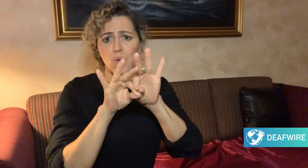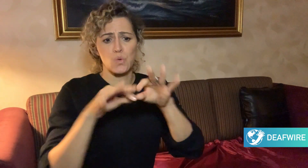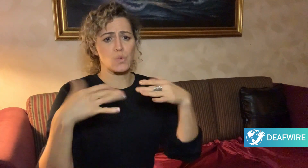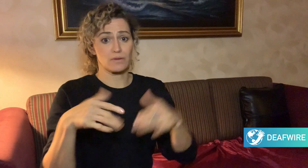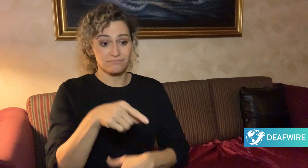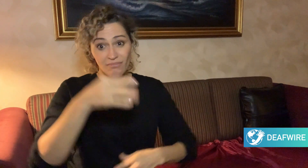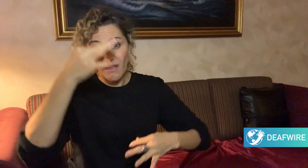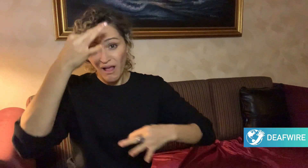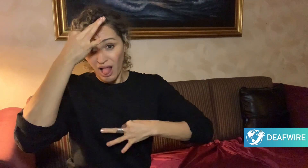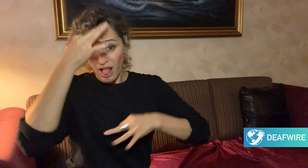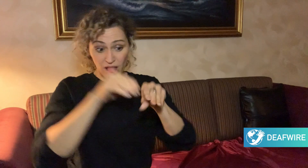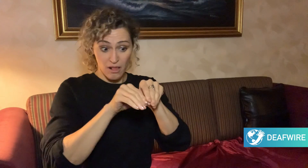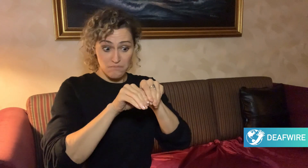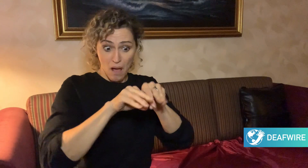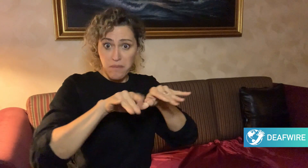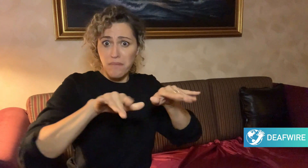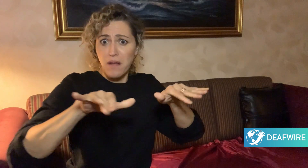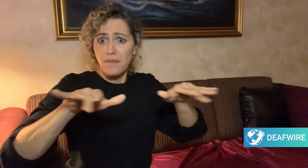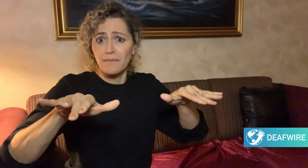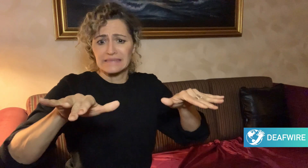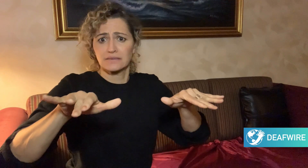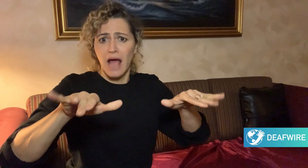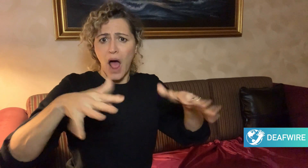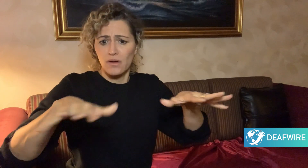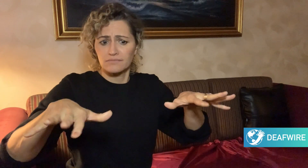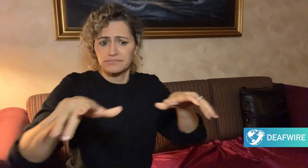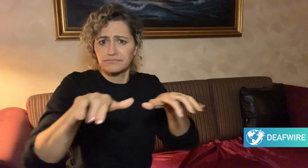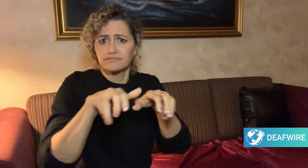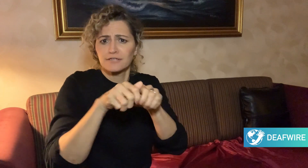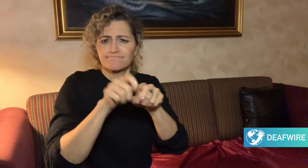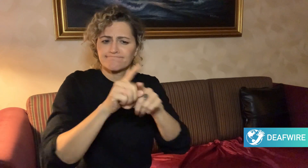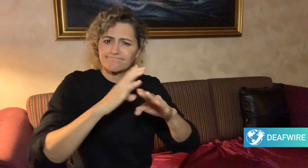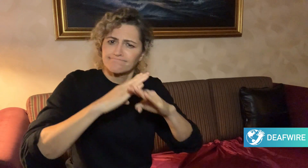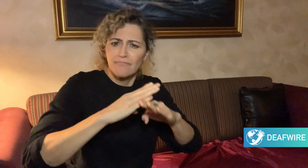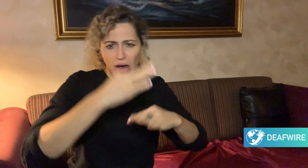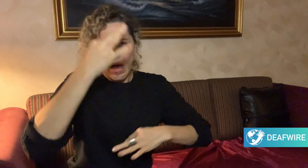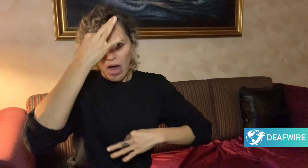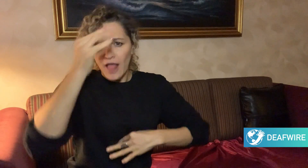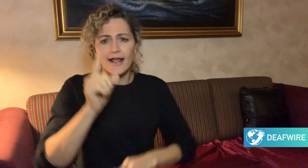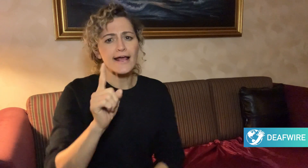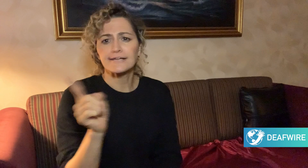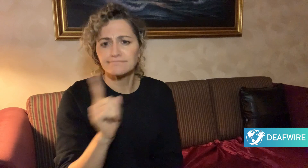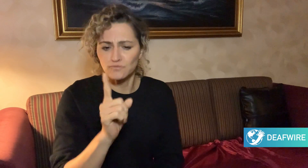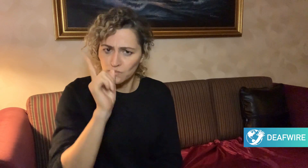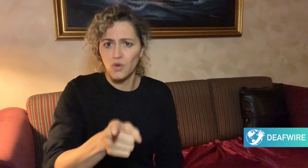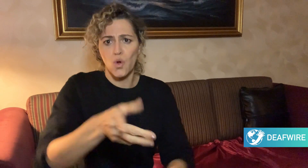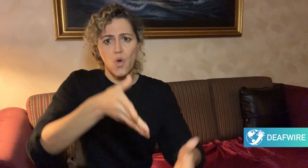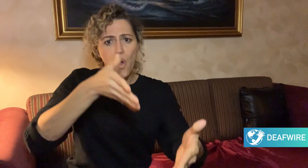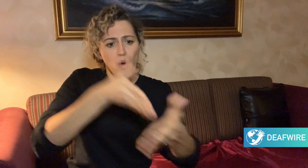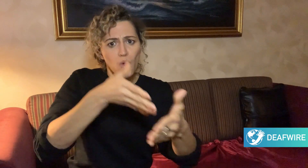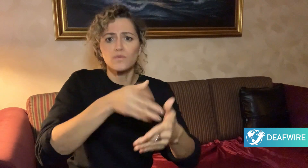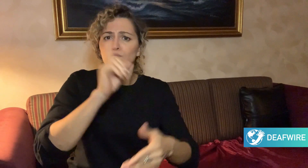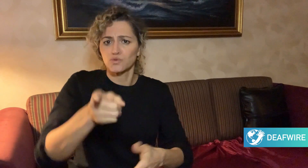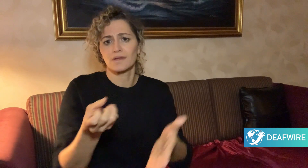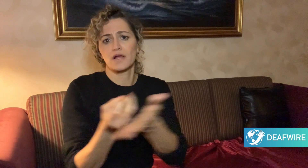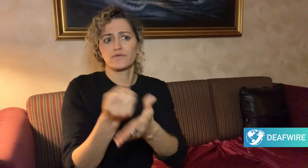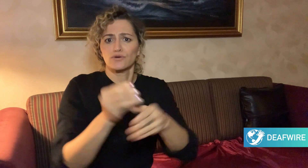in controlling the pandemic, a survey sent to all